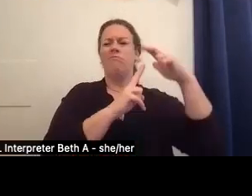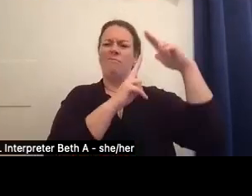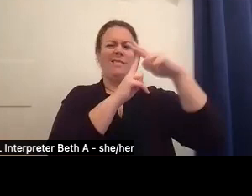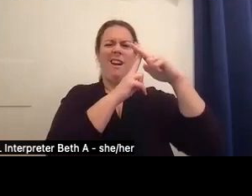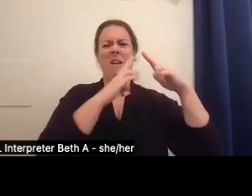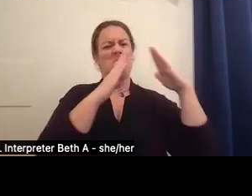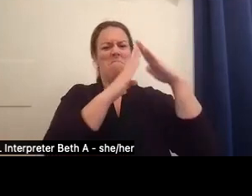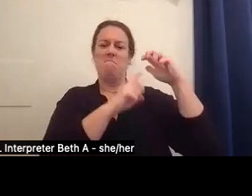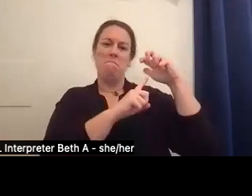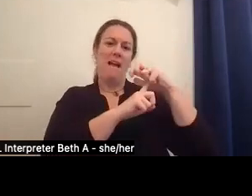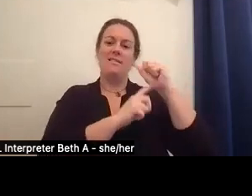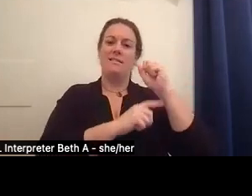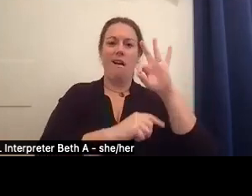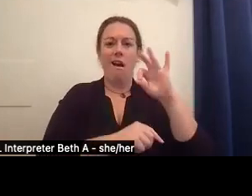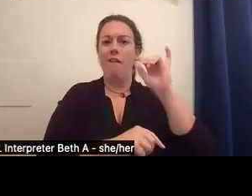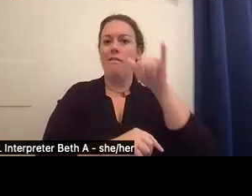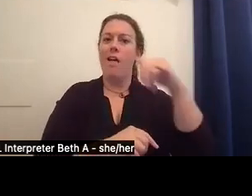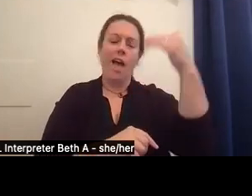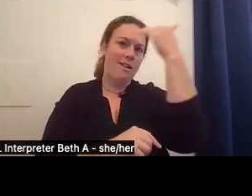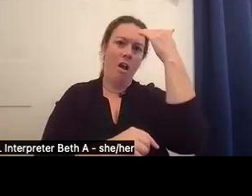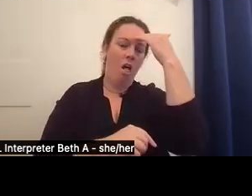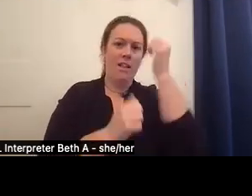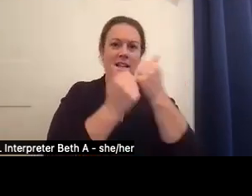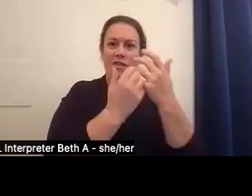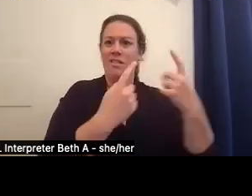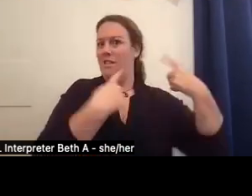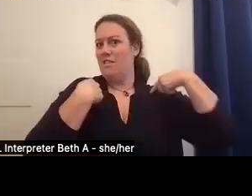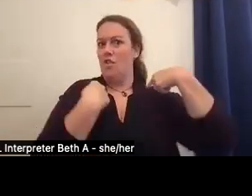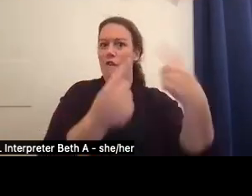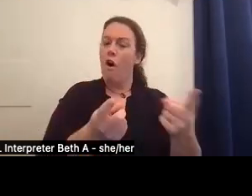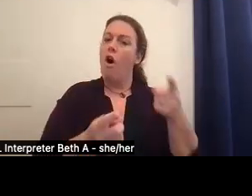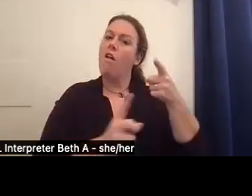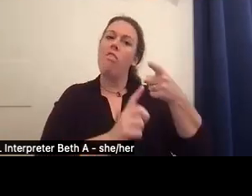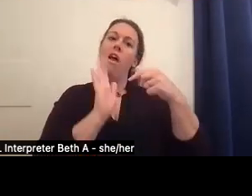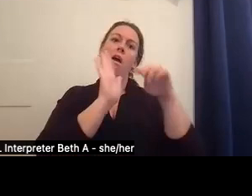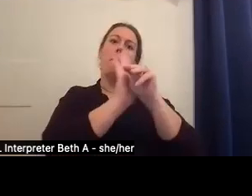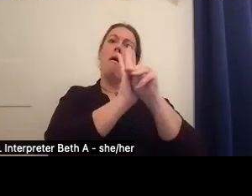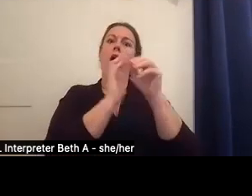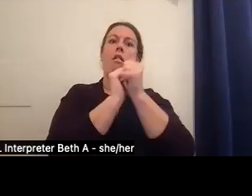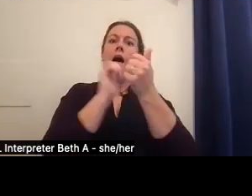had advanced that far in human history that they were the model with which to be compared to as the